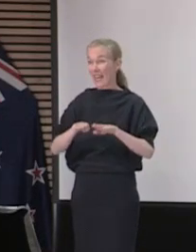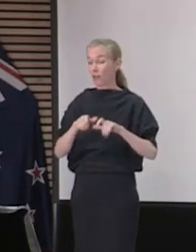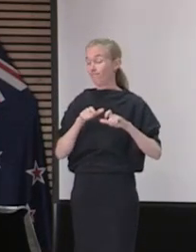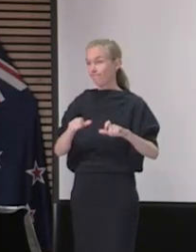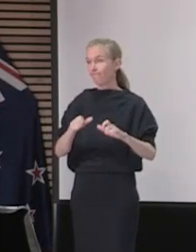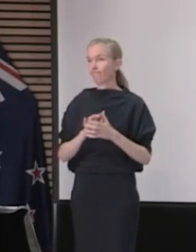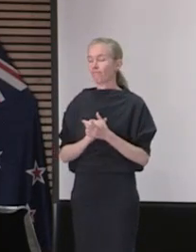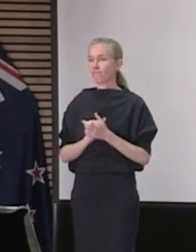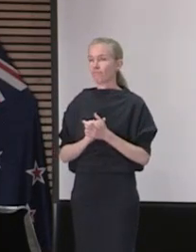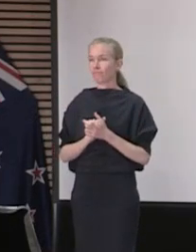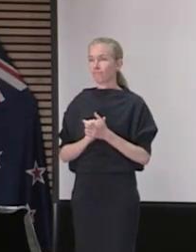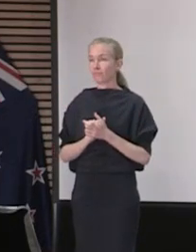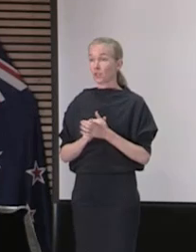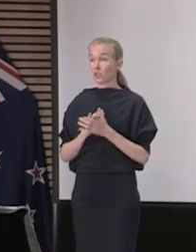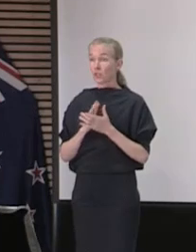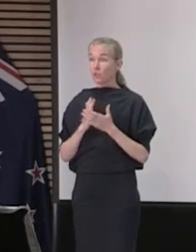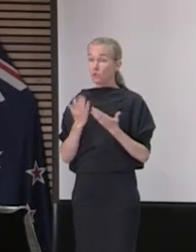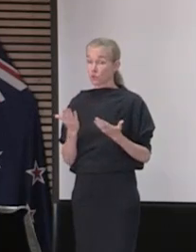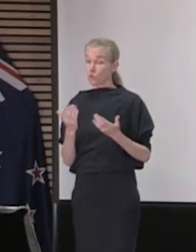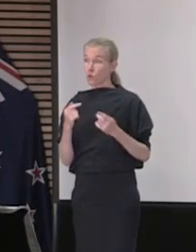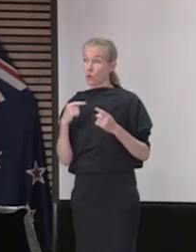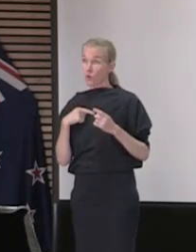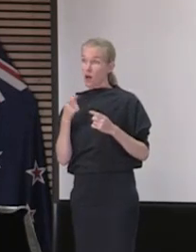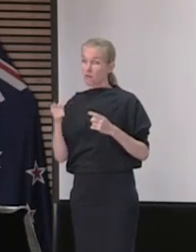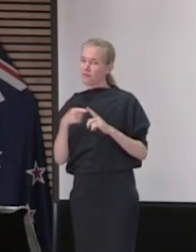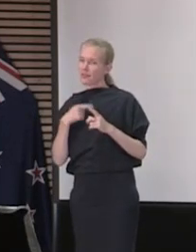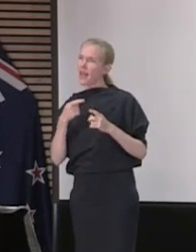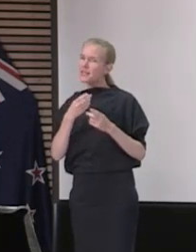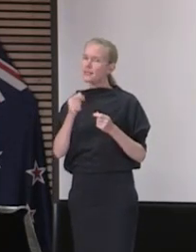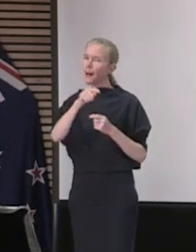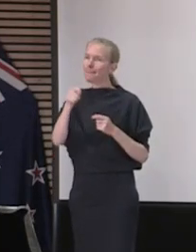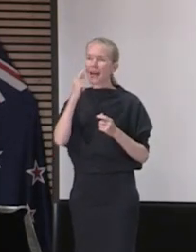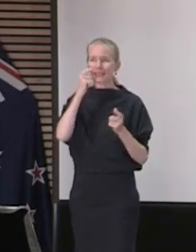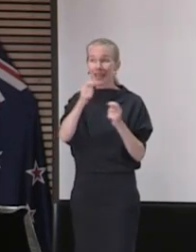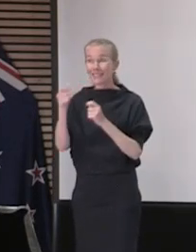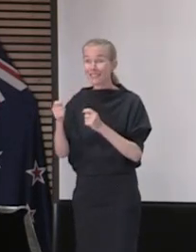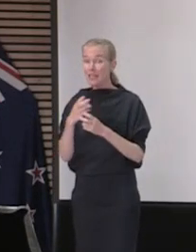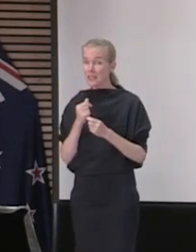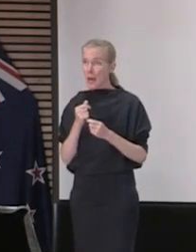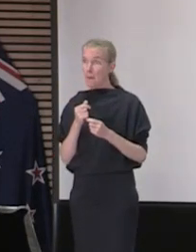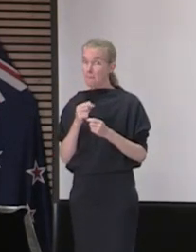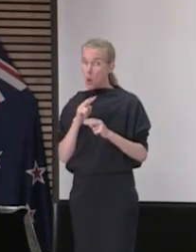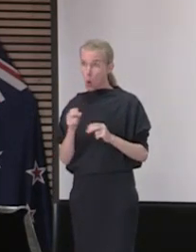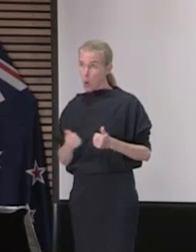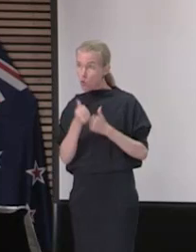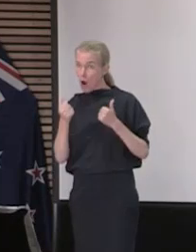Inthat sort of setting, we woulduse testing of asymptomaticpeople, including other staffmembers and those in thewards.